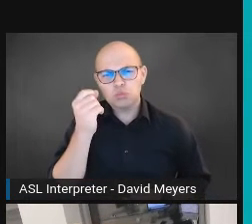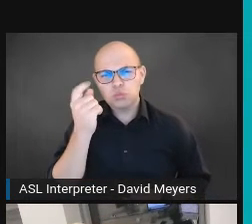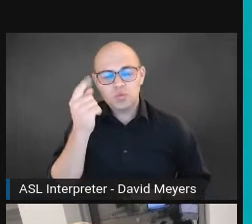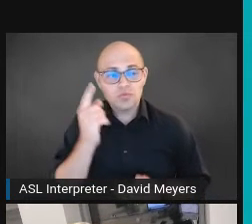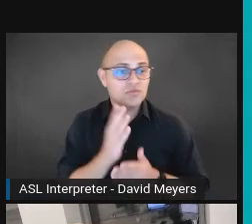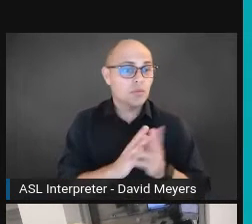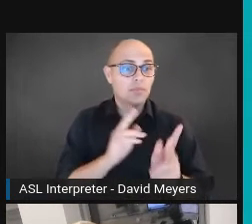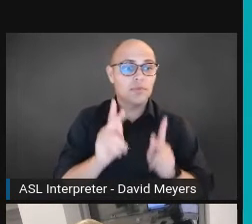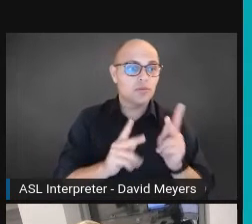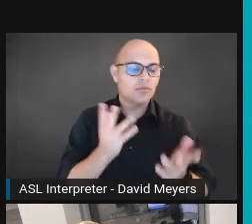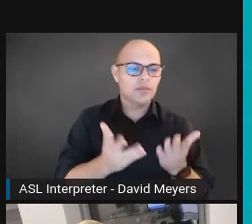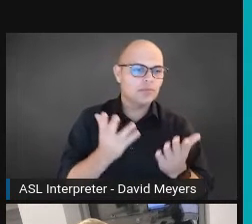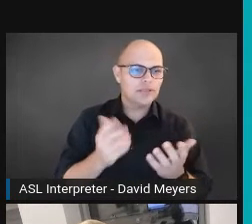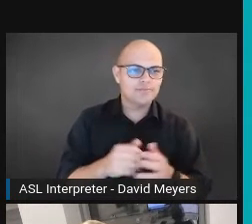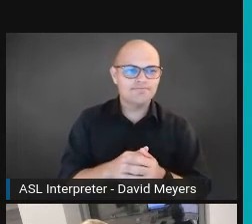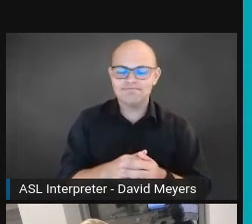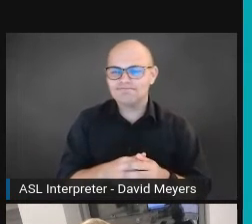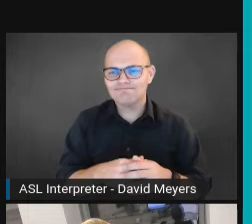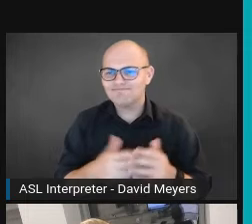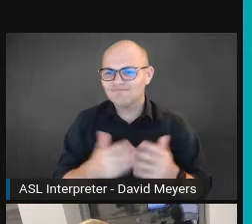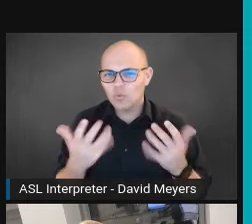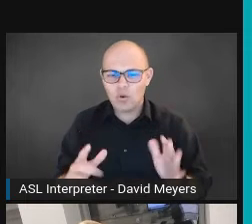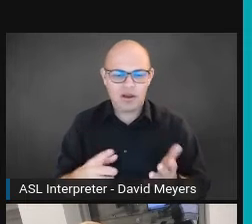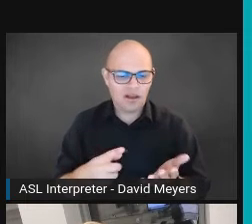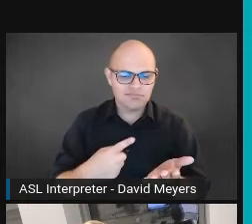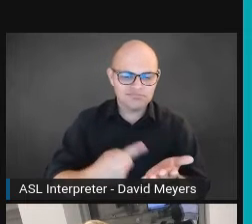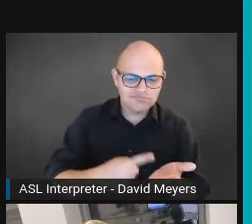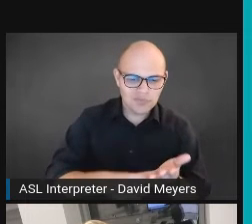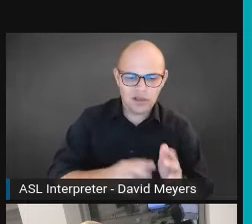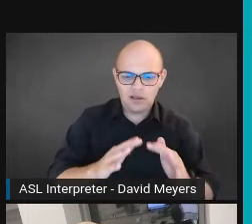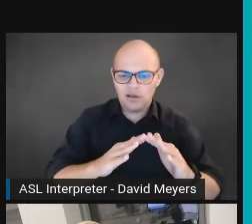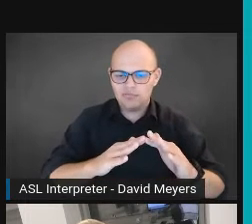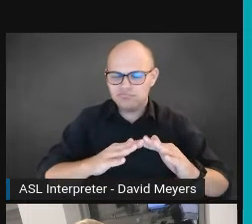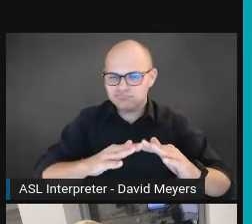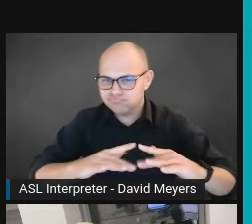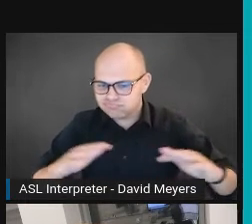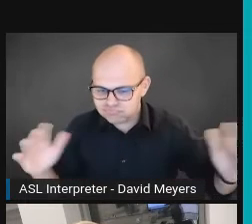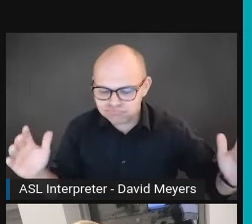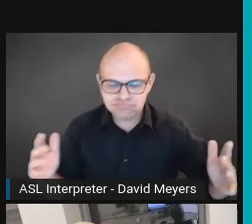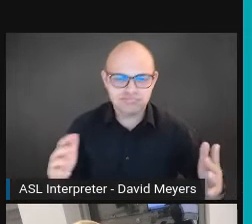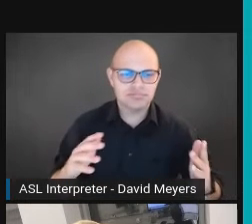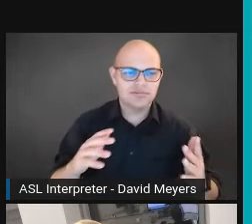through various documentations, which they provide an invaluable source